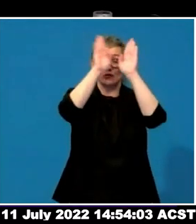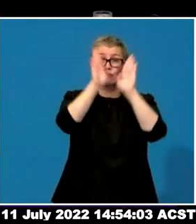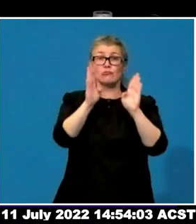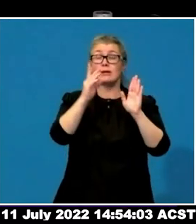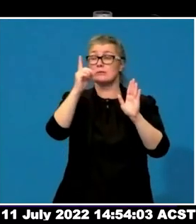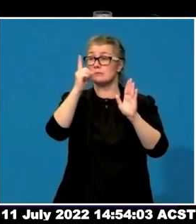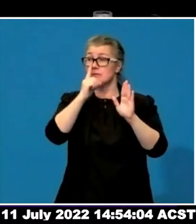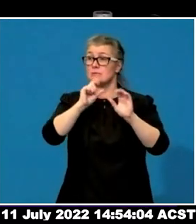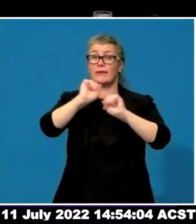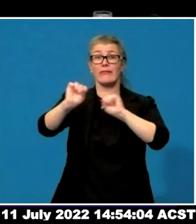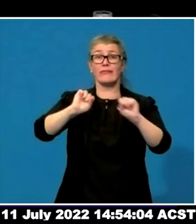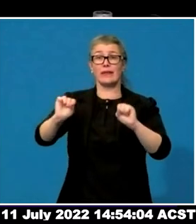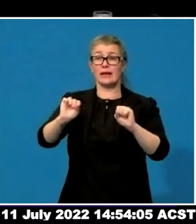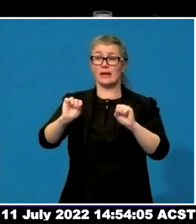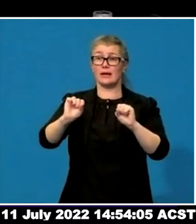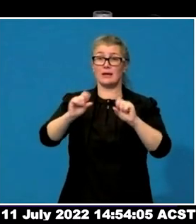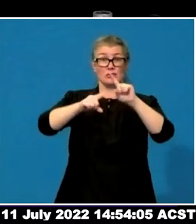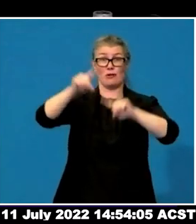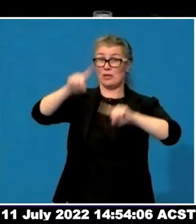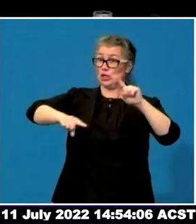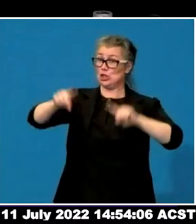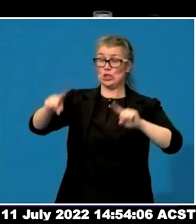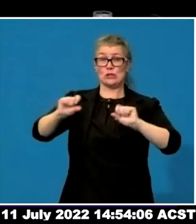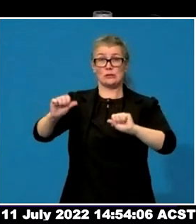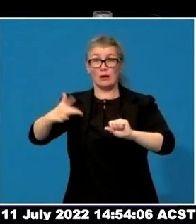with all their diversities, not focusing on in particular.